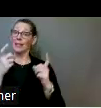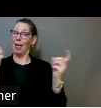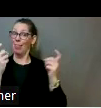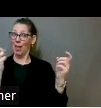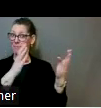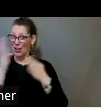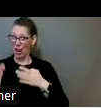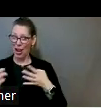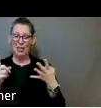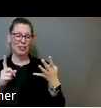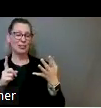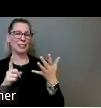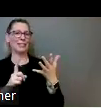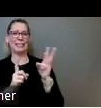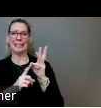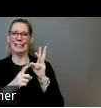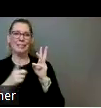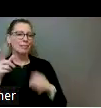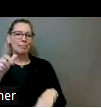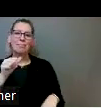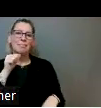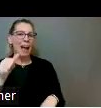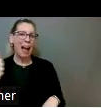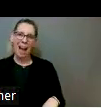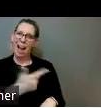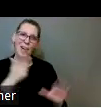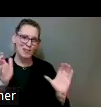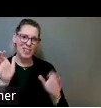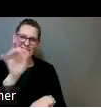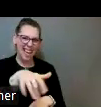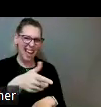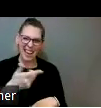something I don't think we all do. Sometimes that gets left behind,